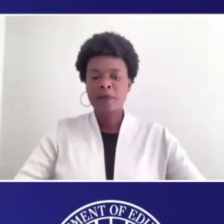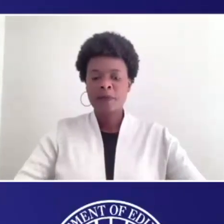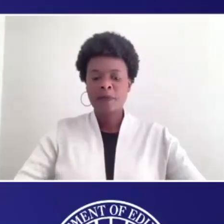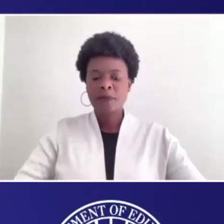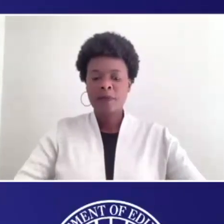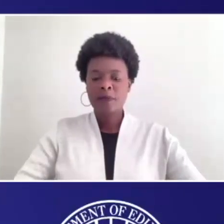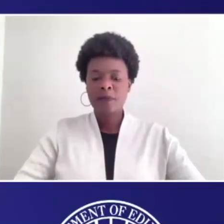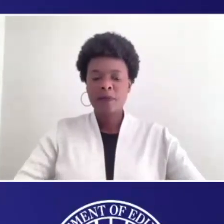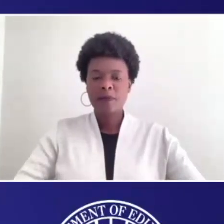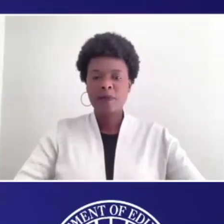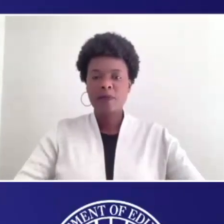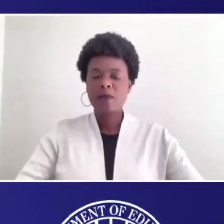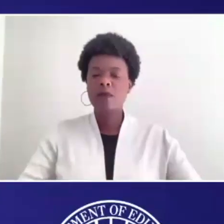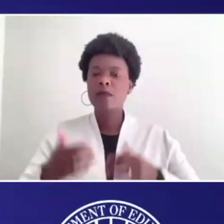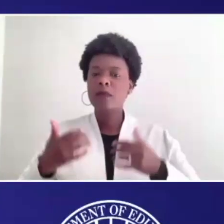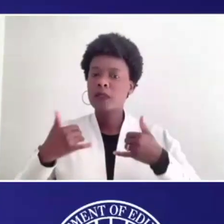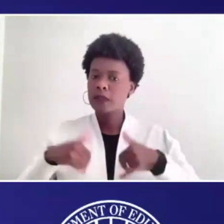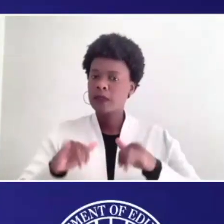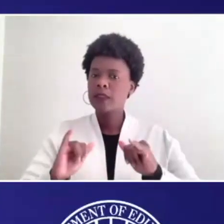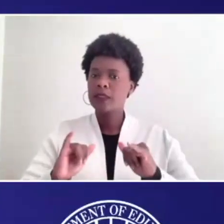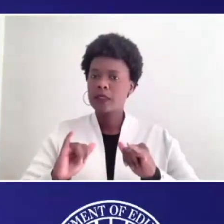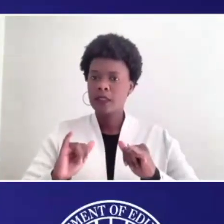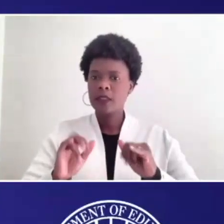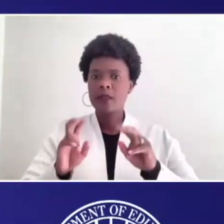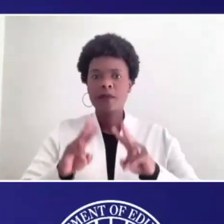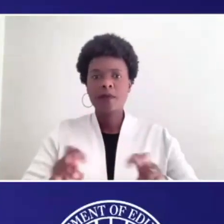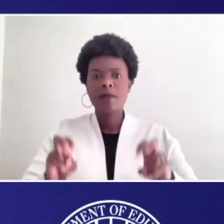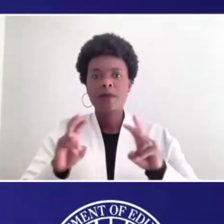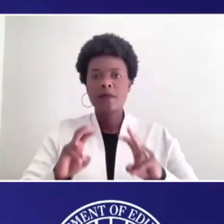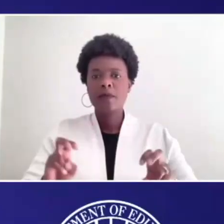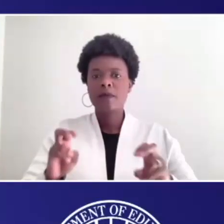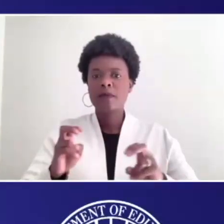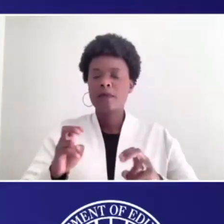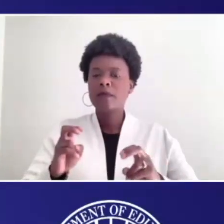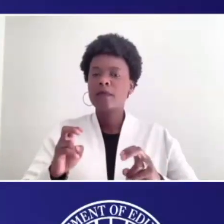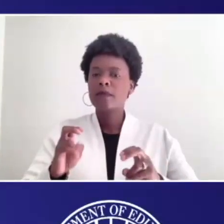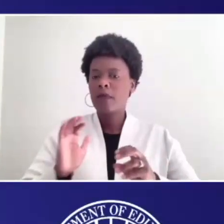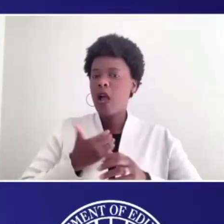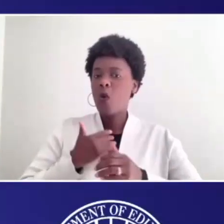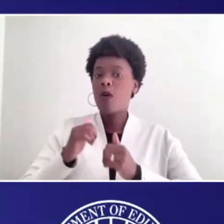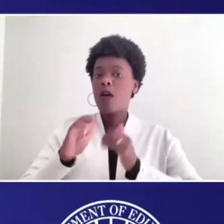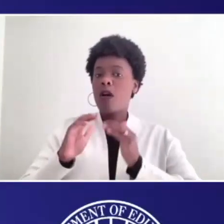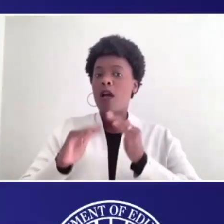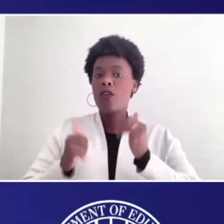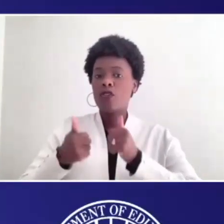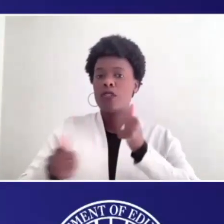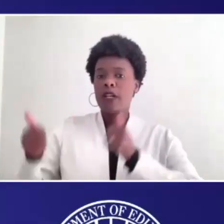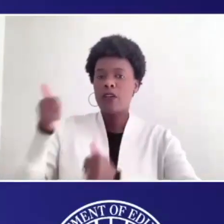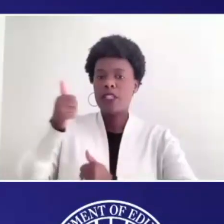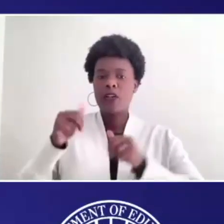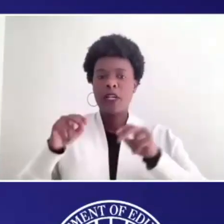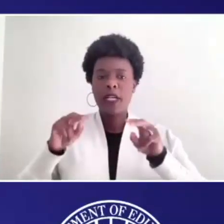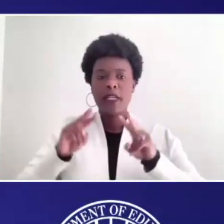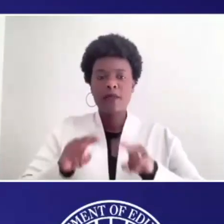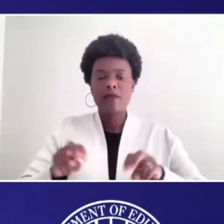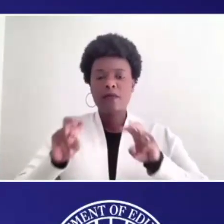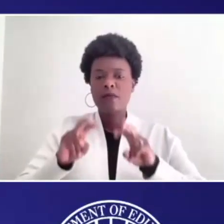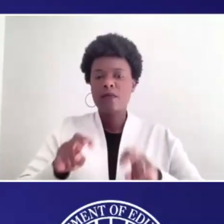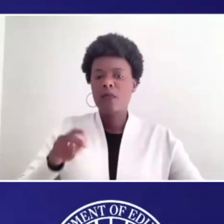We are still looking at -- our Undersecretary is still looking at the proration of student loan payments for married filing jointly, so we will not be